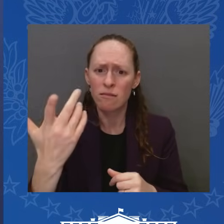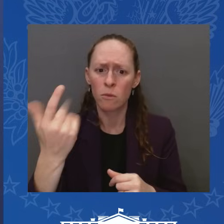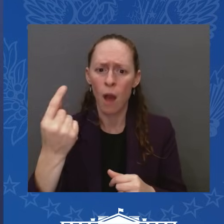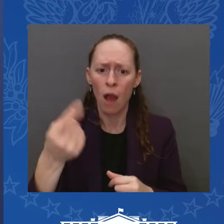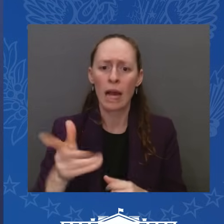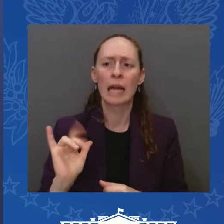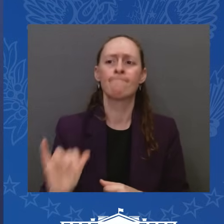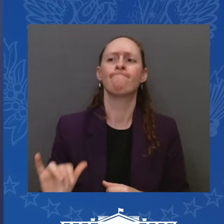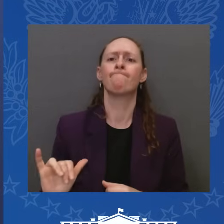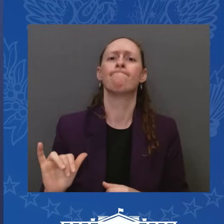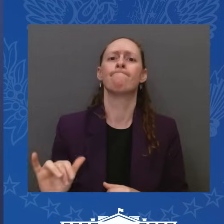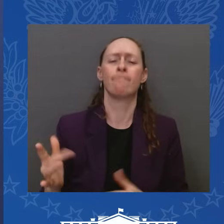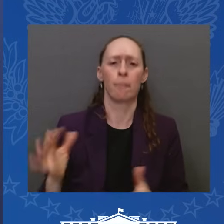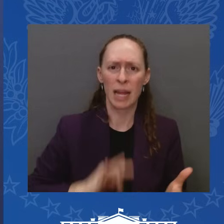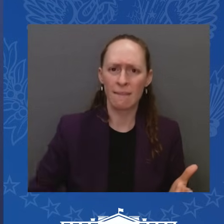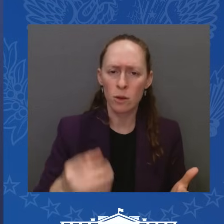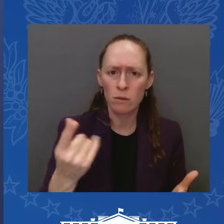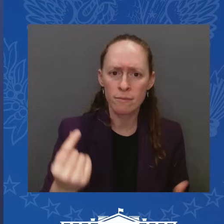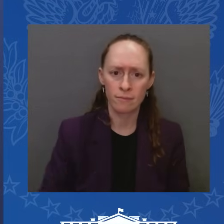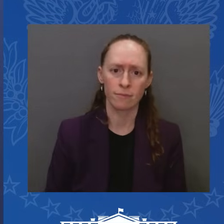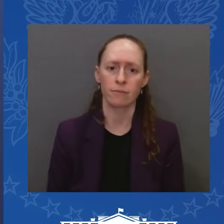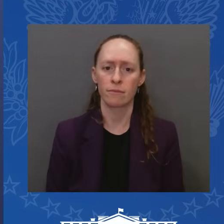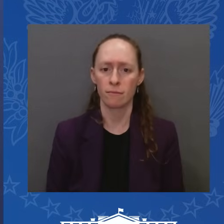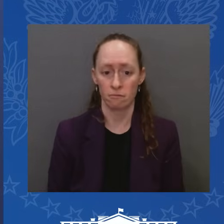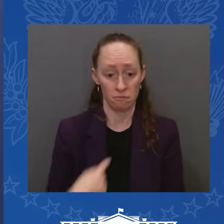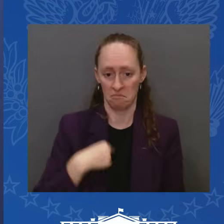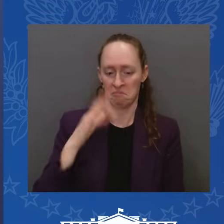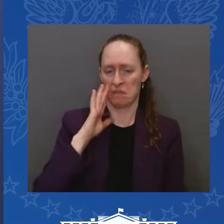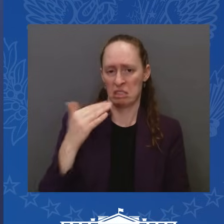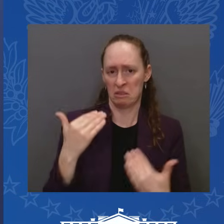It -- the Pope and I are on the same page.